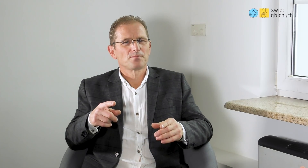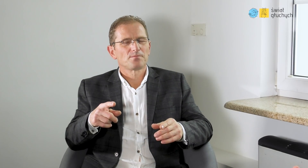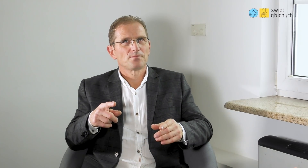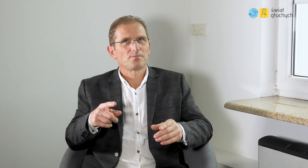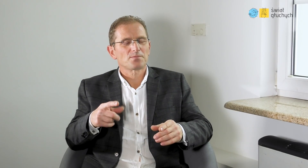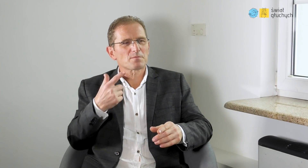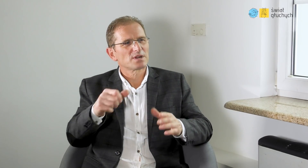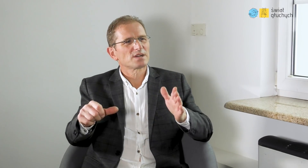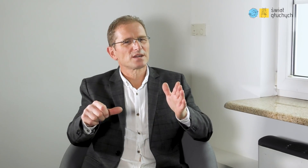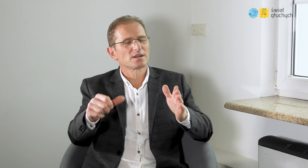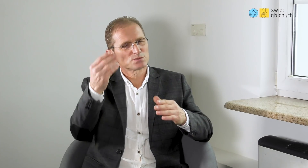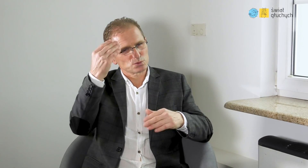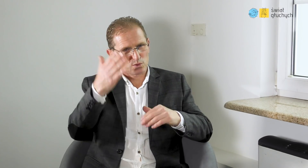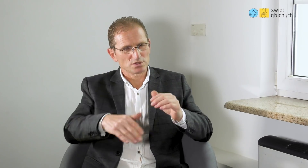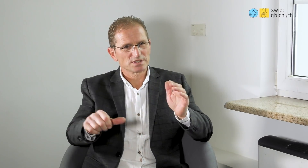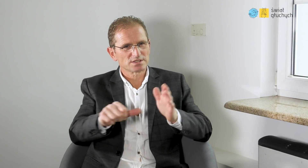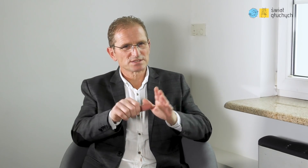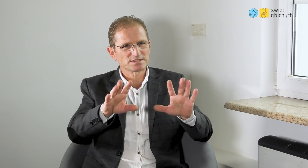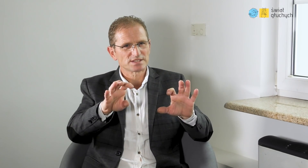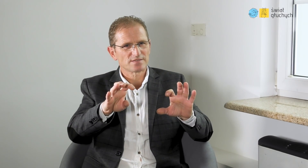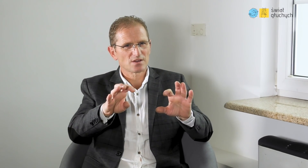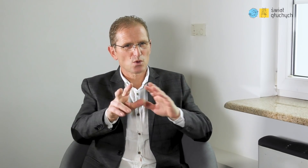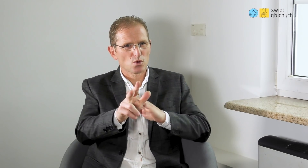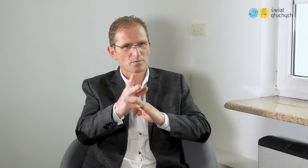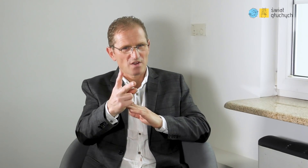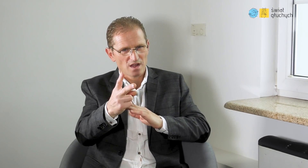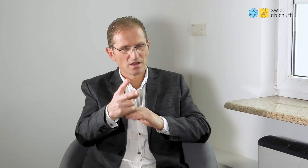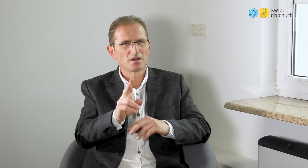I remember that I graduated from school in 1982,